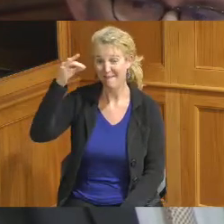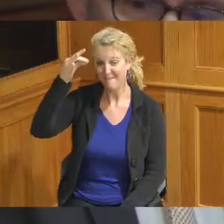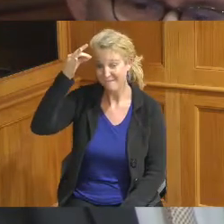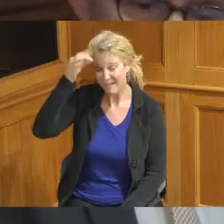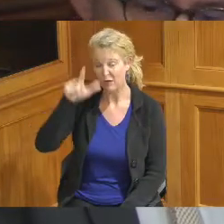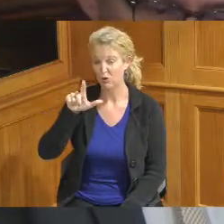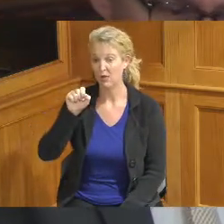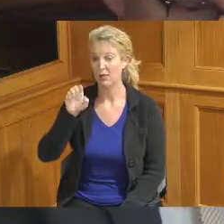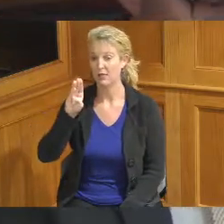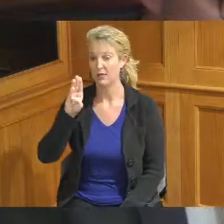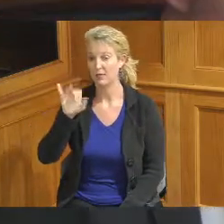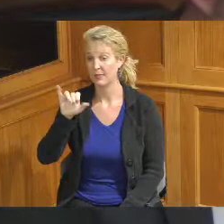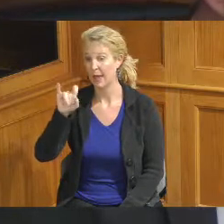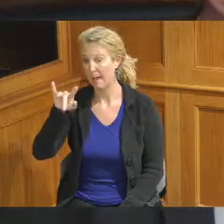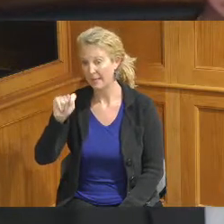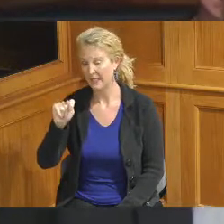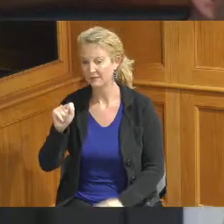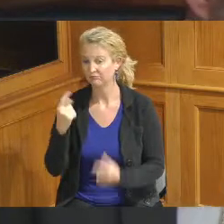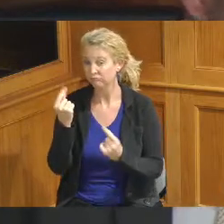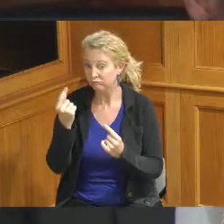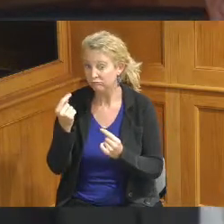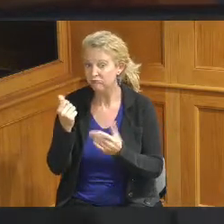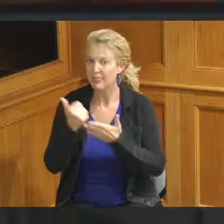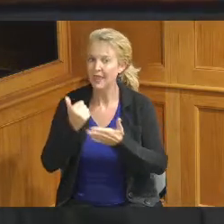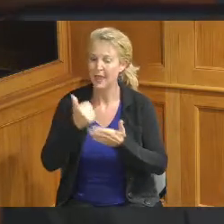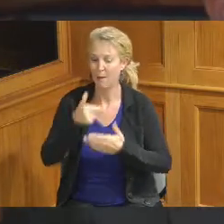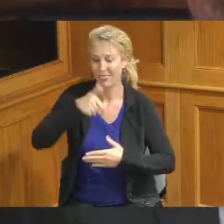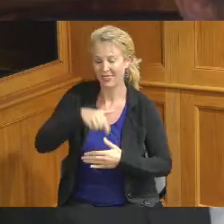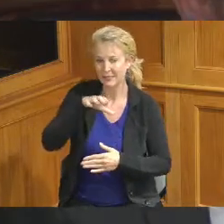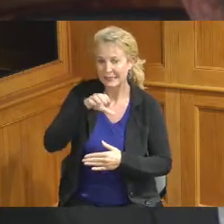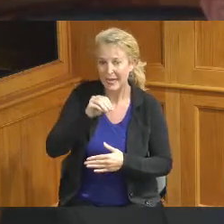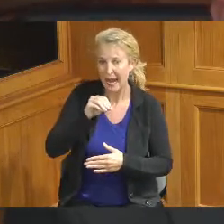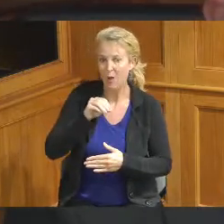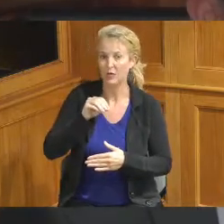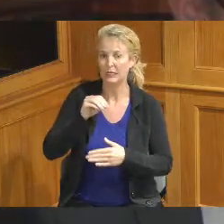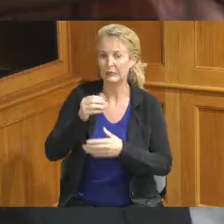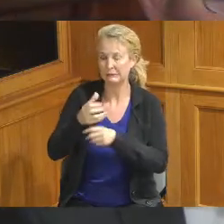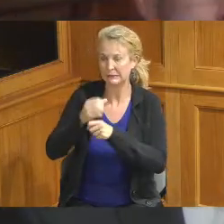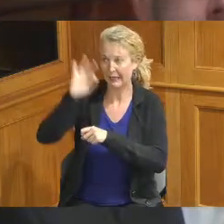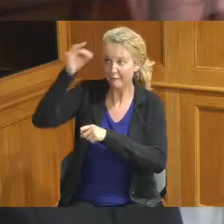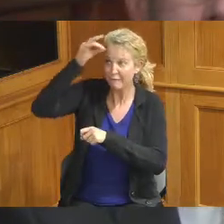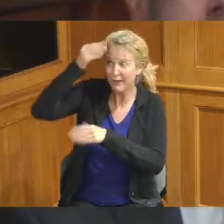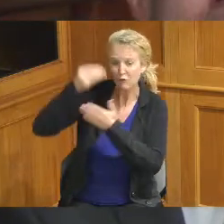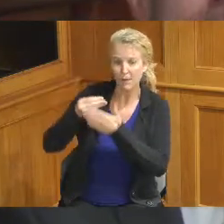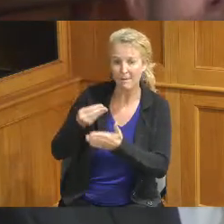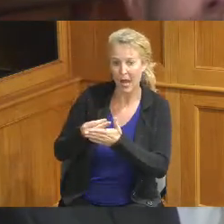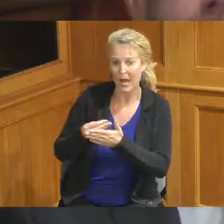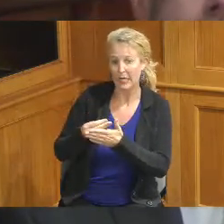us draw down federal dollars for a multitude of things spanning transportation and storm water